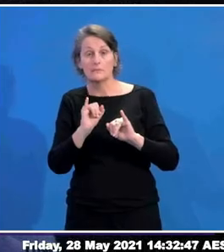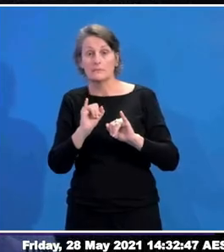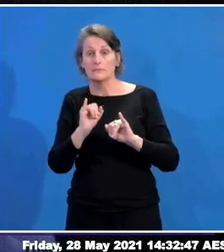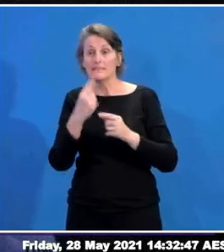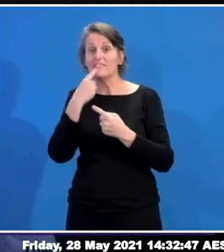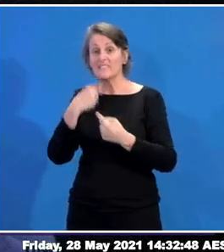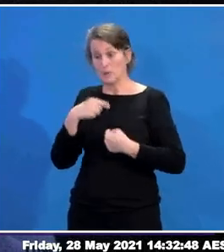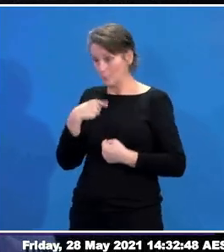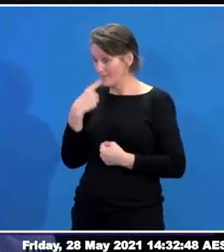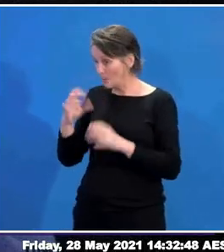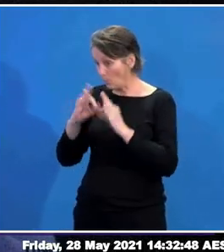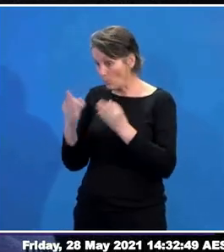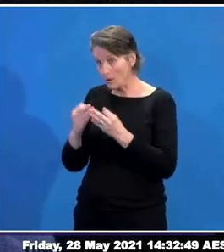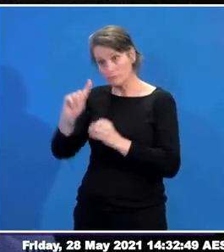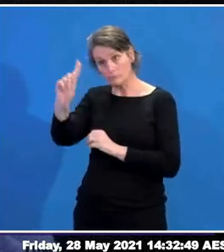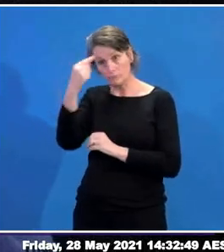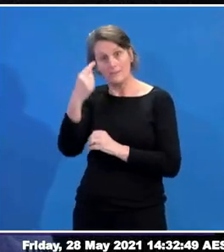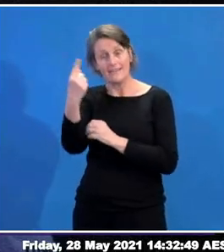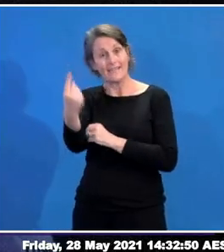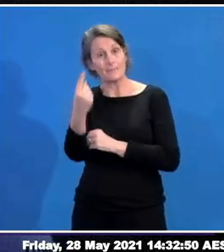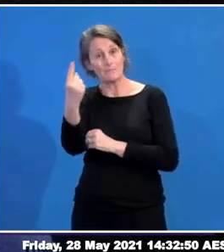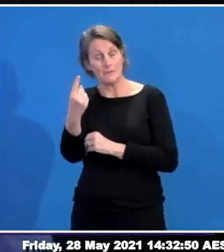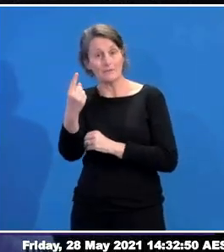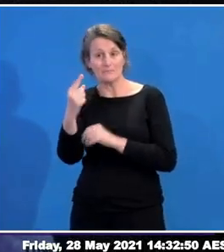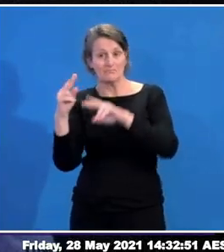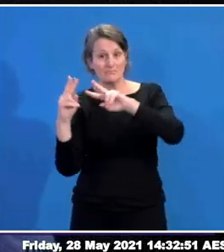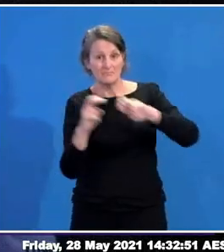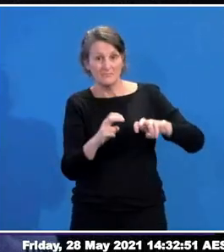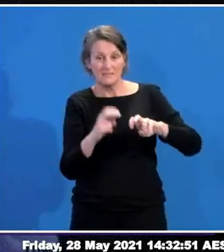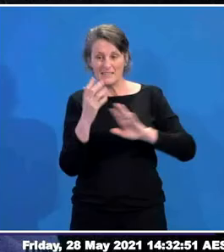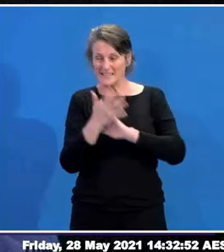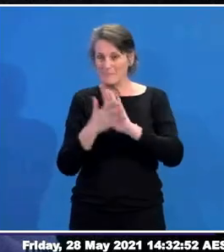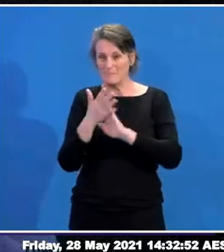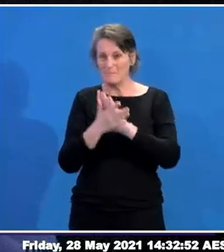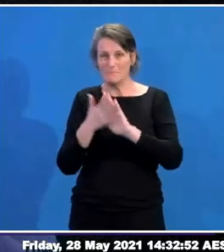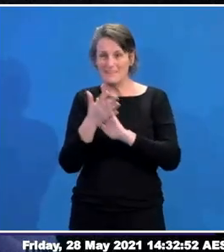for an independent investigation, we are asking for a third party, not the